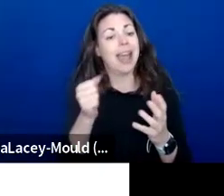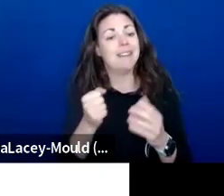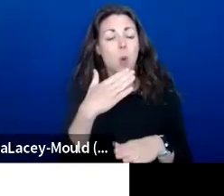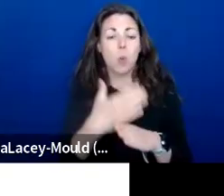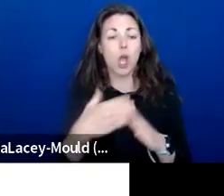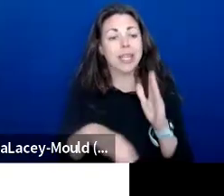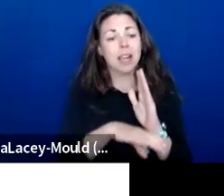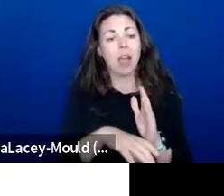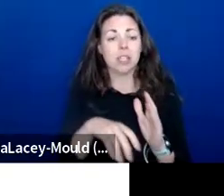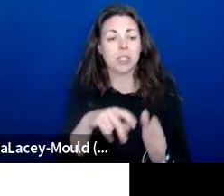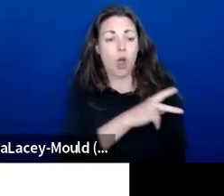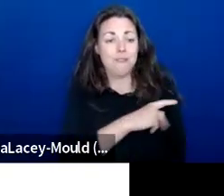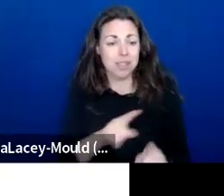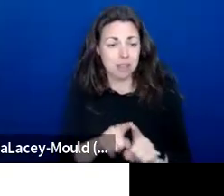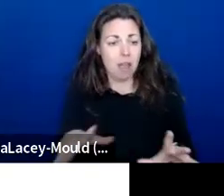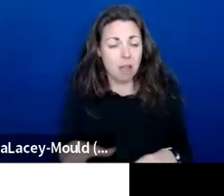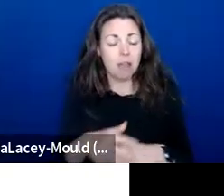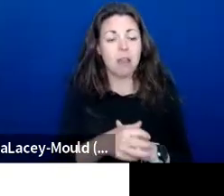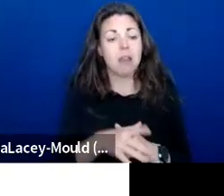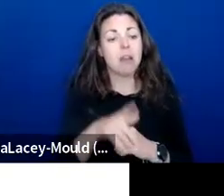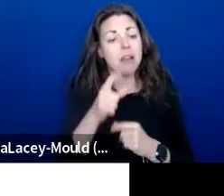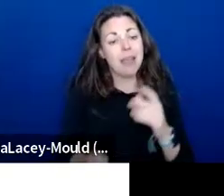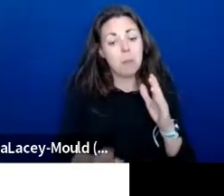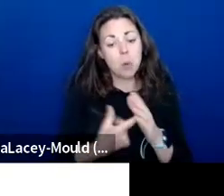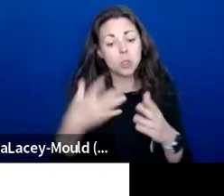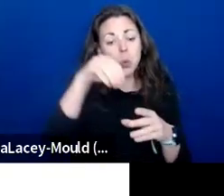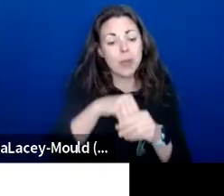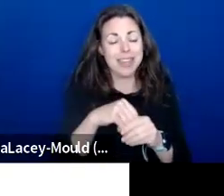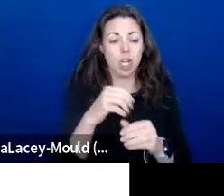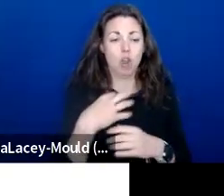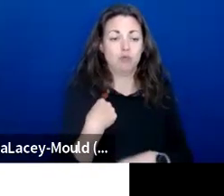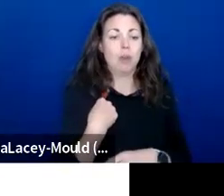And these also form an important part of our representation structures at student unions.